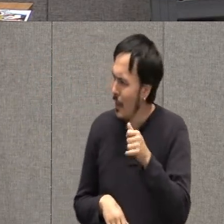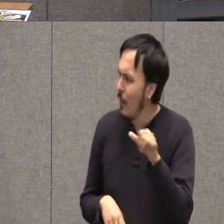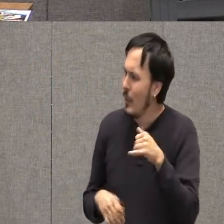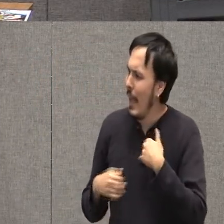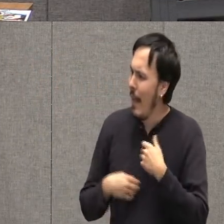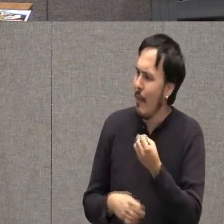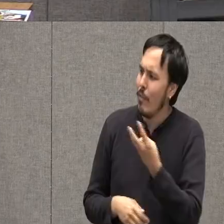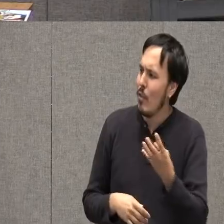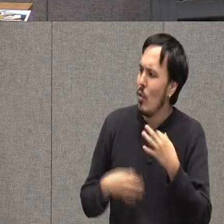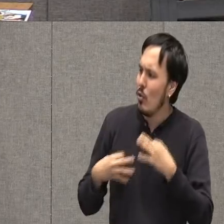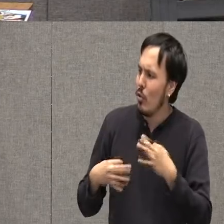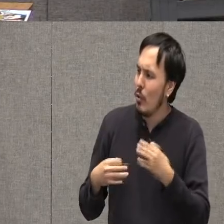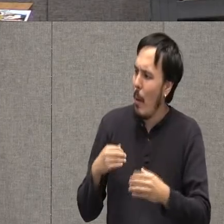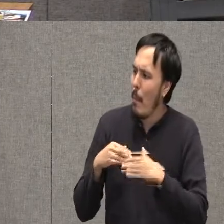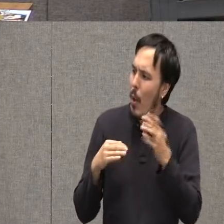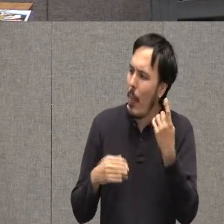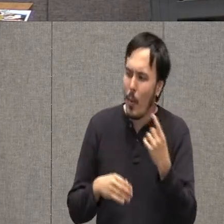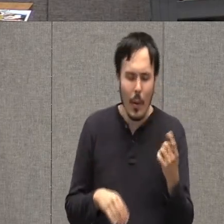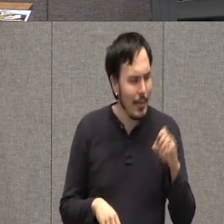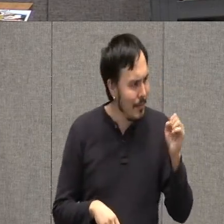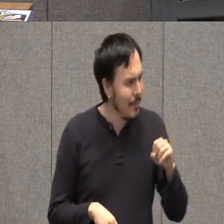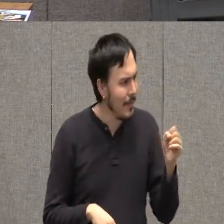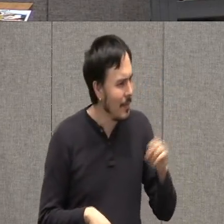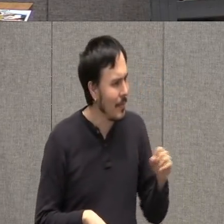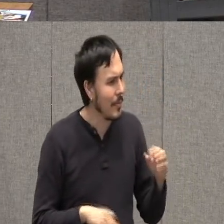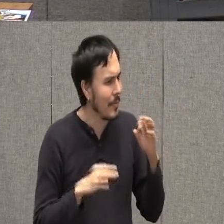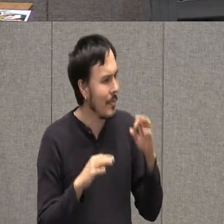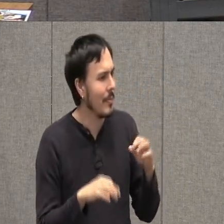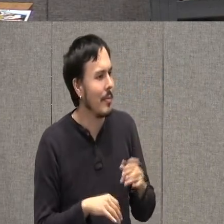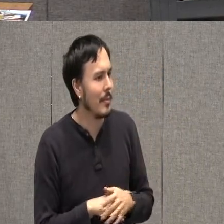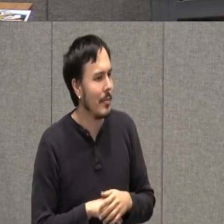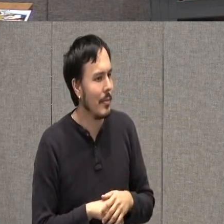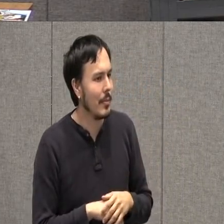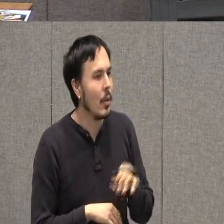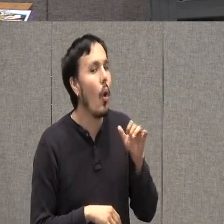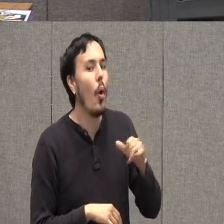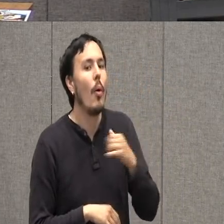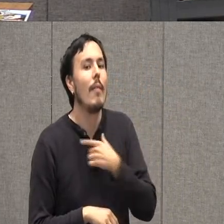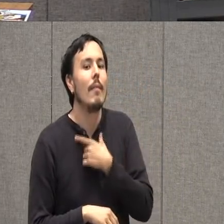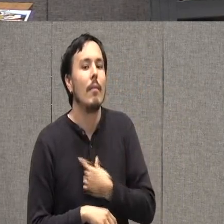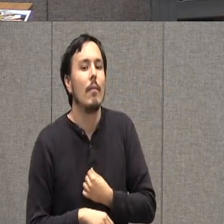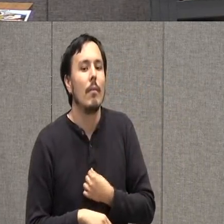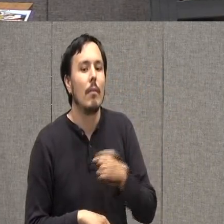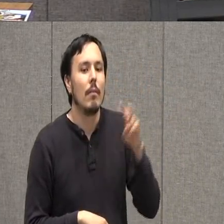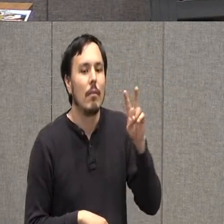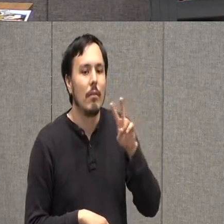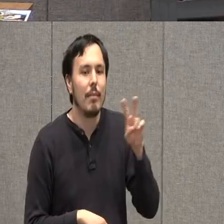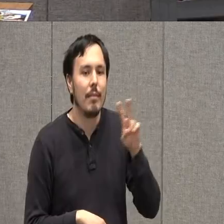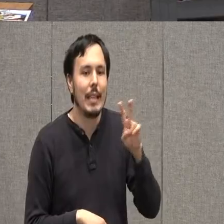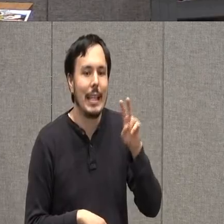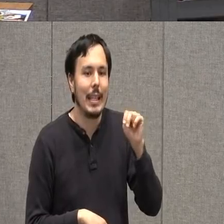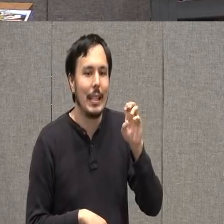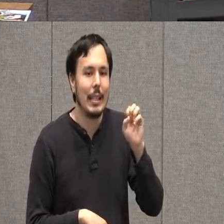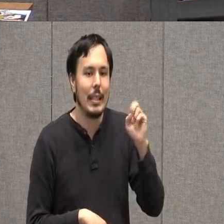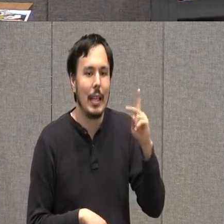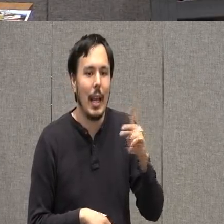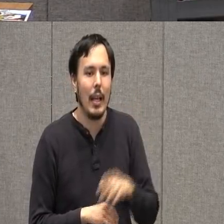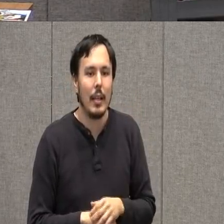Okay, so that's Ms. Potter. Oh, and a V neck really. Lines. Hey, little birds.